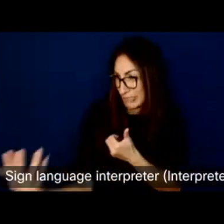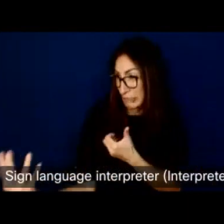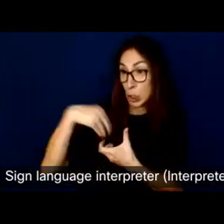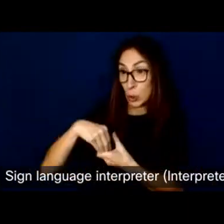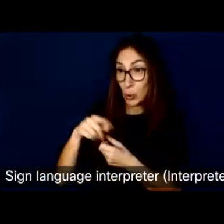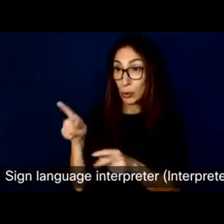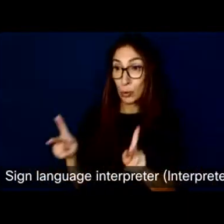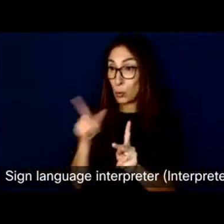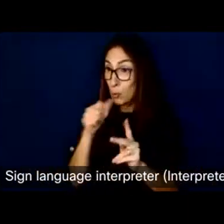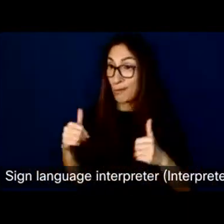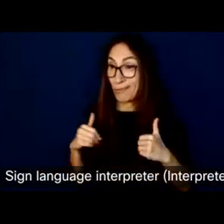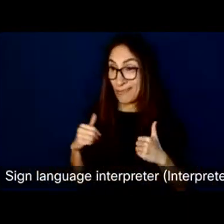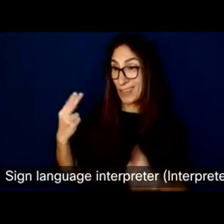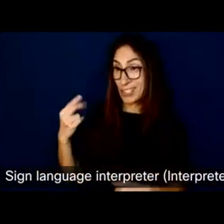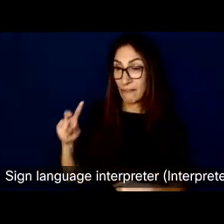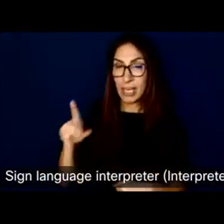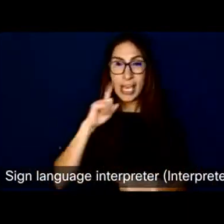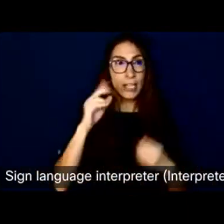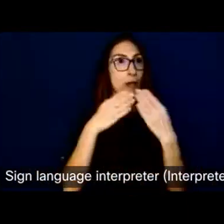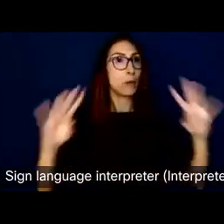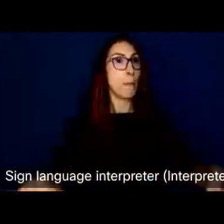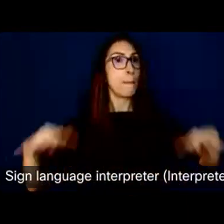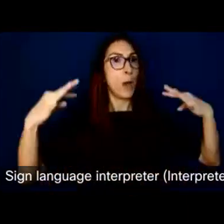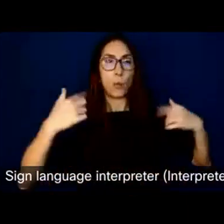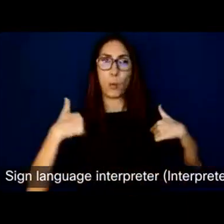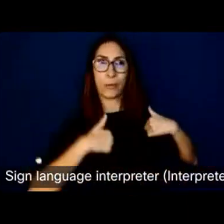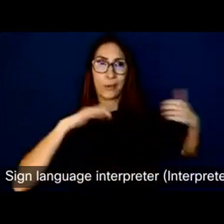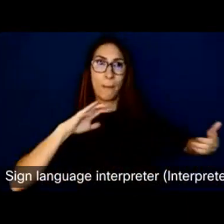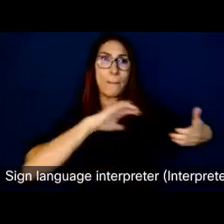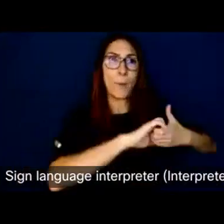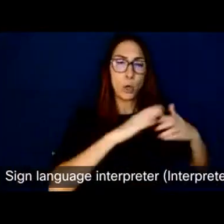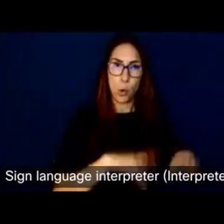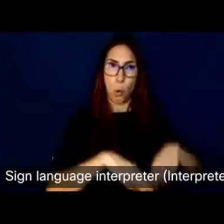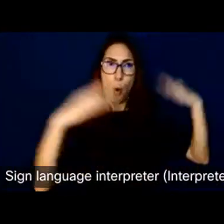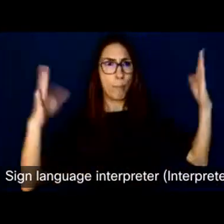organization. I can tell you, for today, for